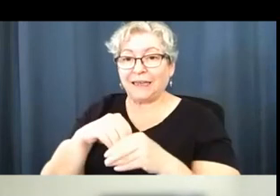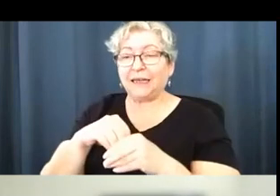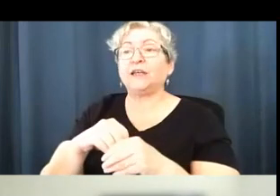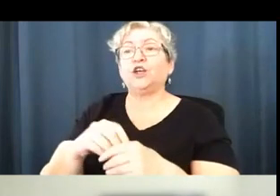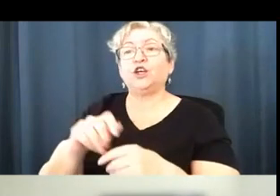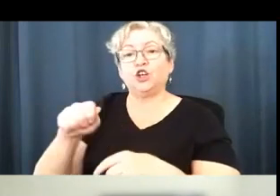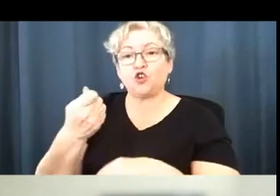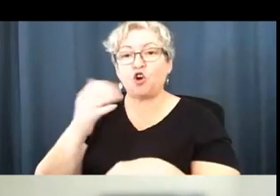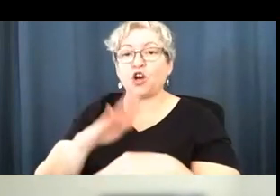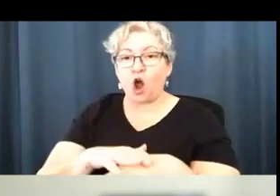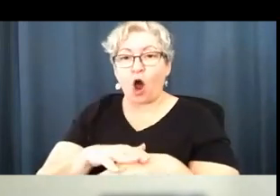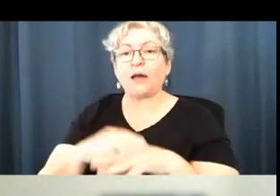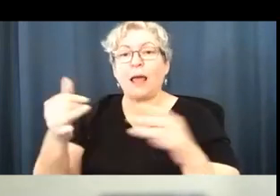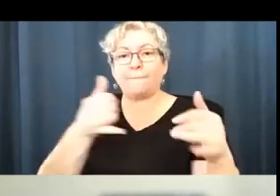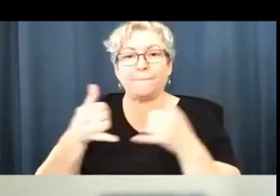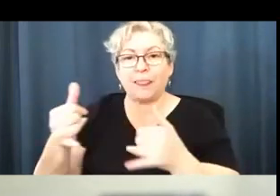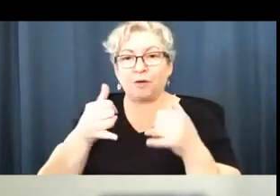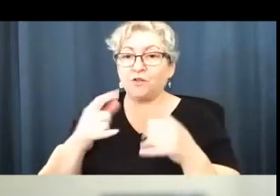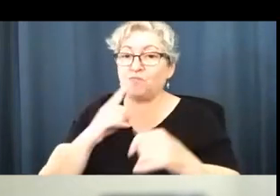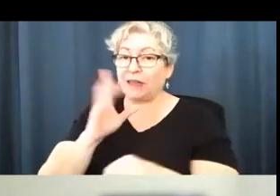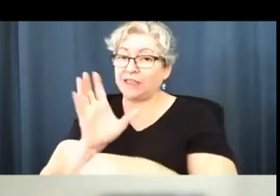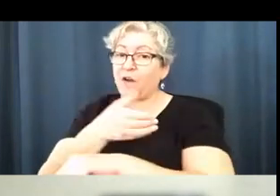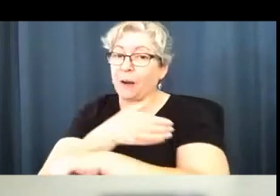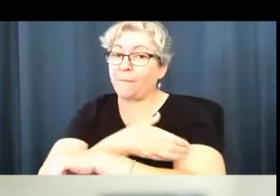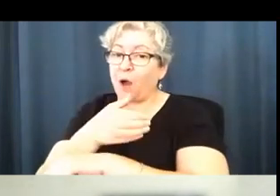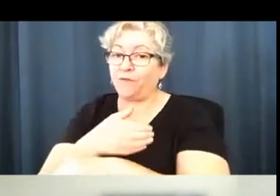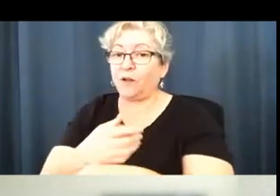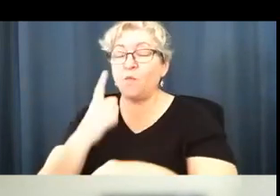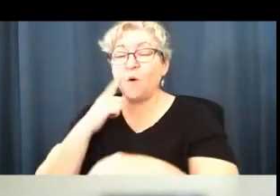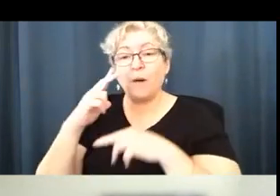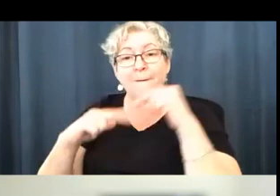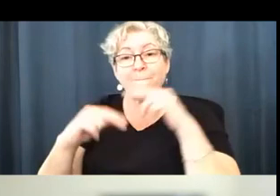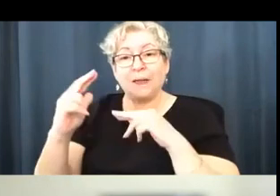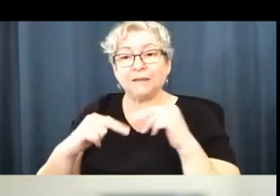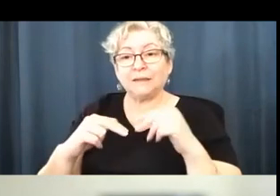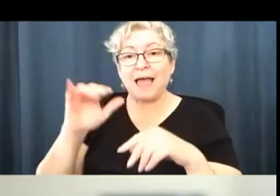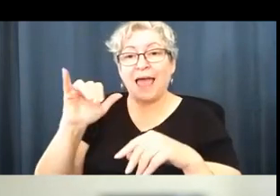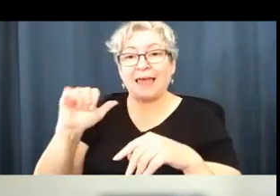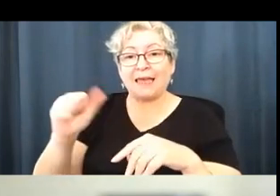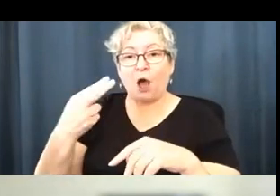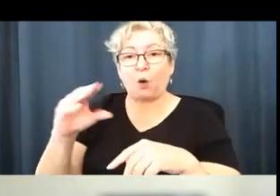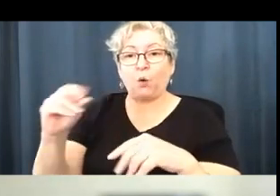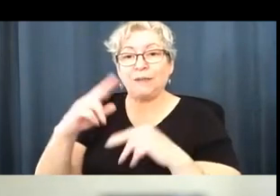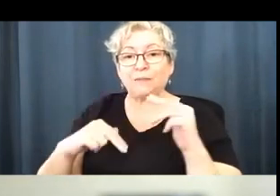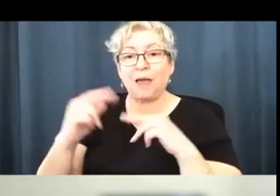It's very powerful stuff and you might really like it. When we built the smart TV at Yahoo, we built smart TVs for a couple of the companies.